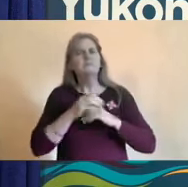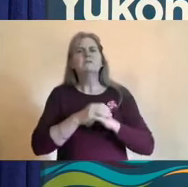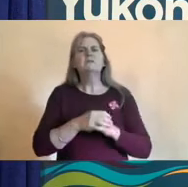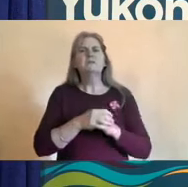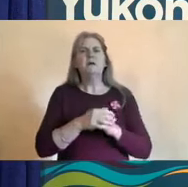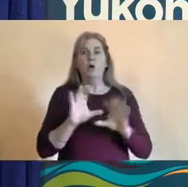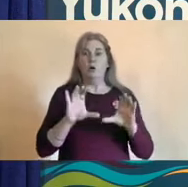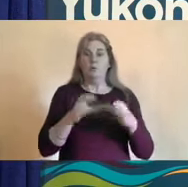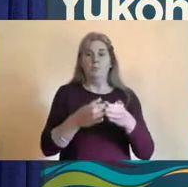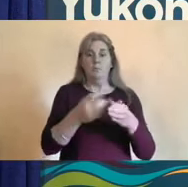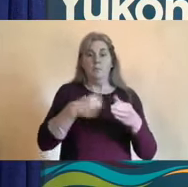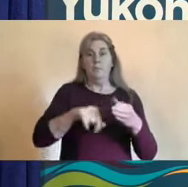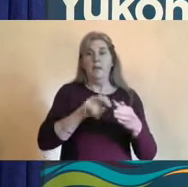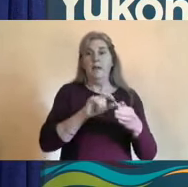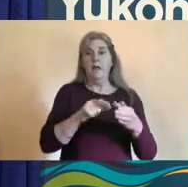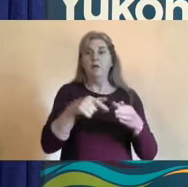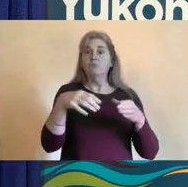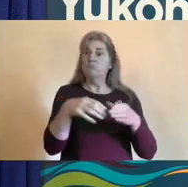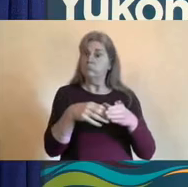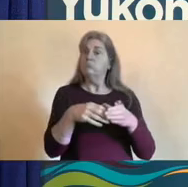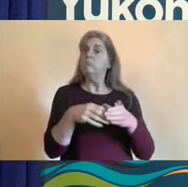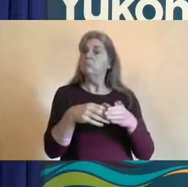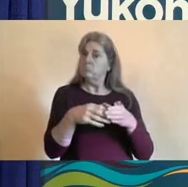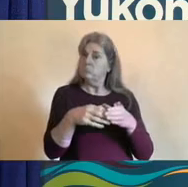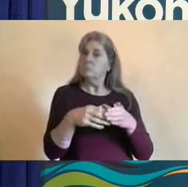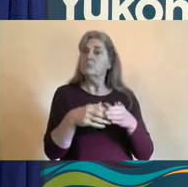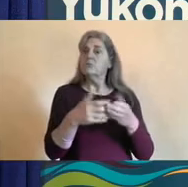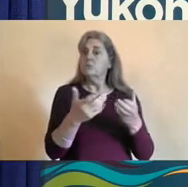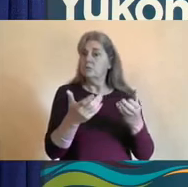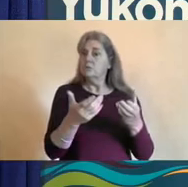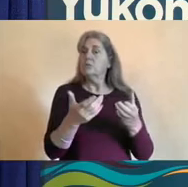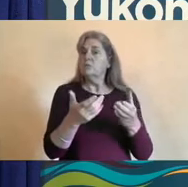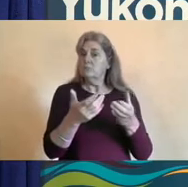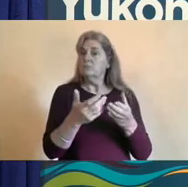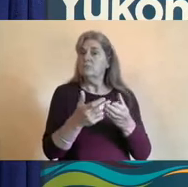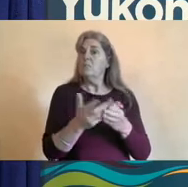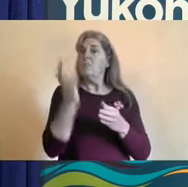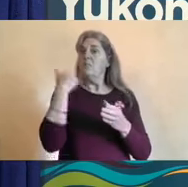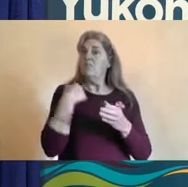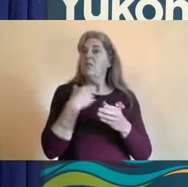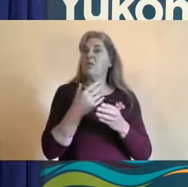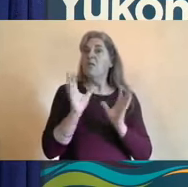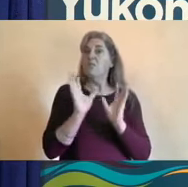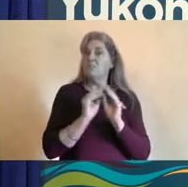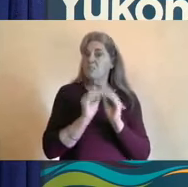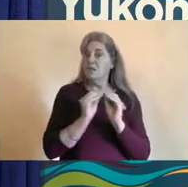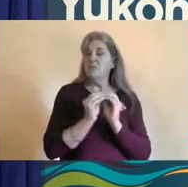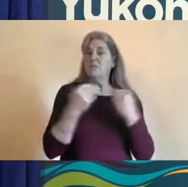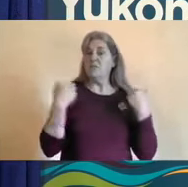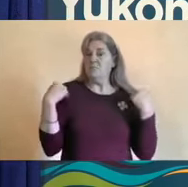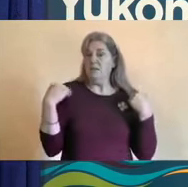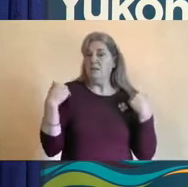the opportunity, obligation perhaps, even, to meet on the regular basis with ministers and